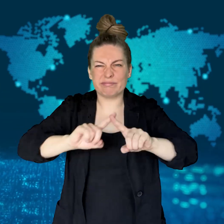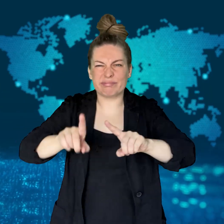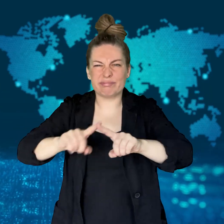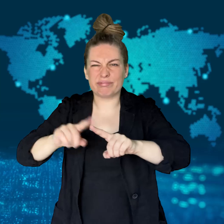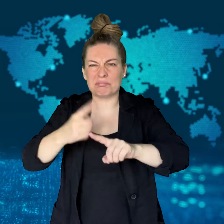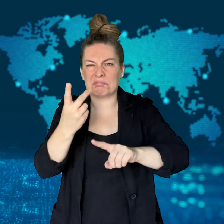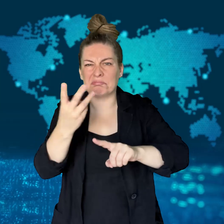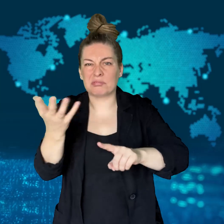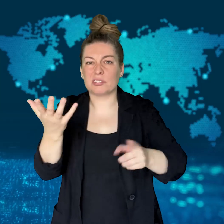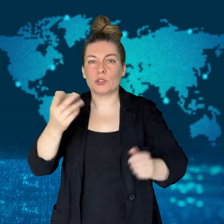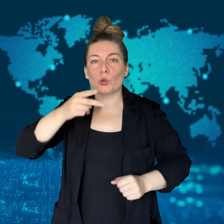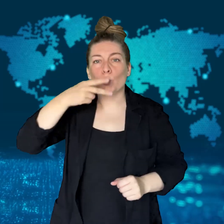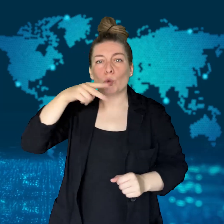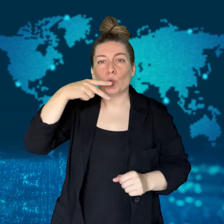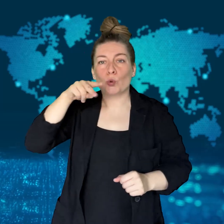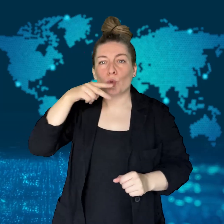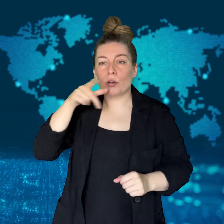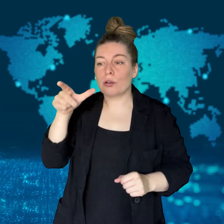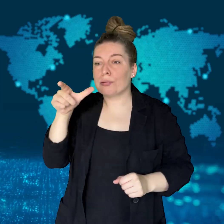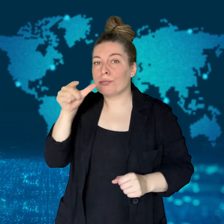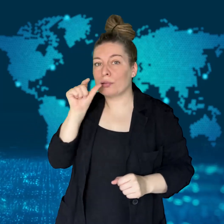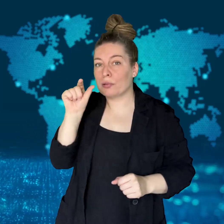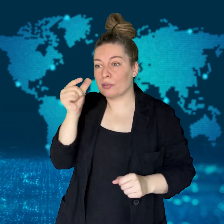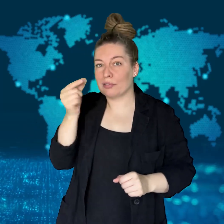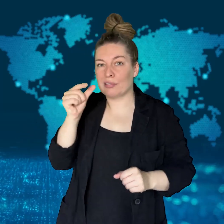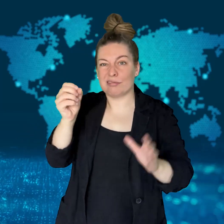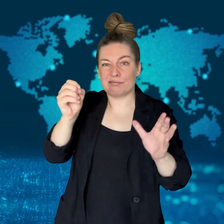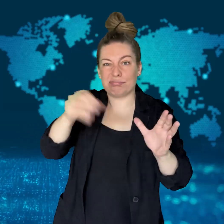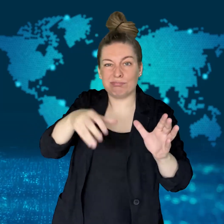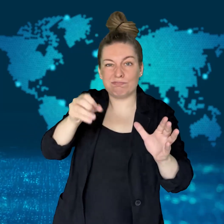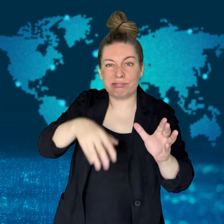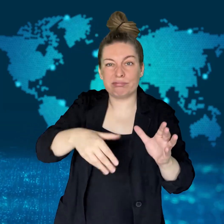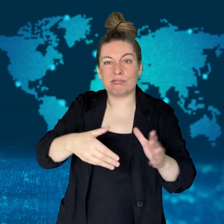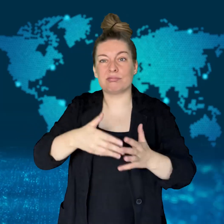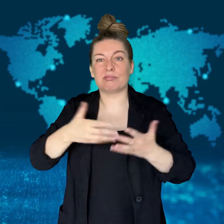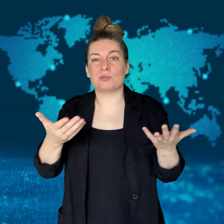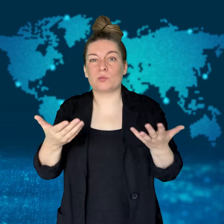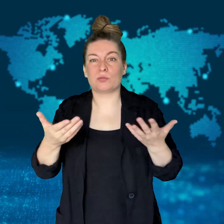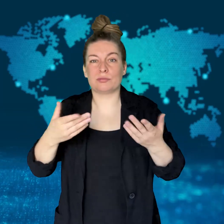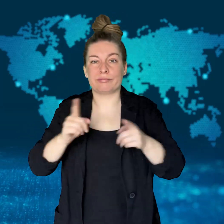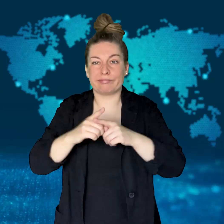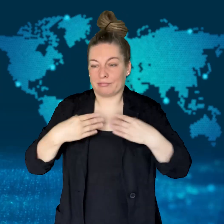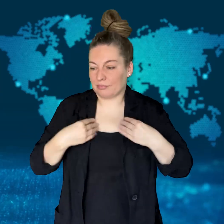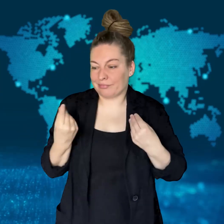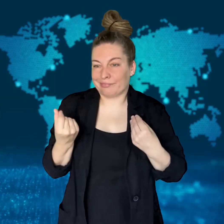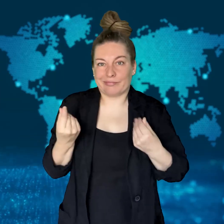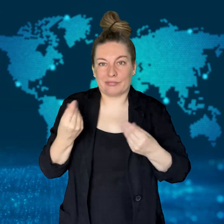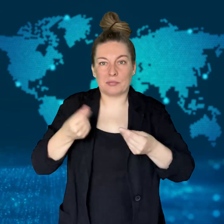waste paper, vinyl, and cigarette butts.